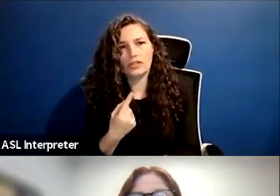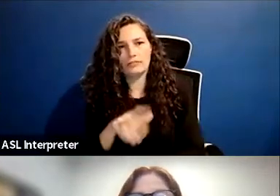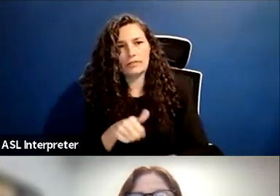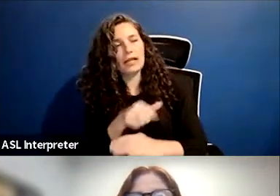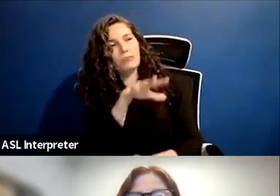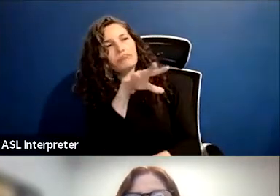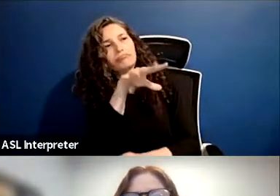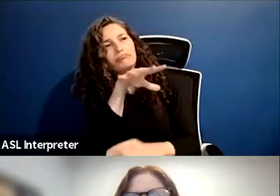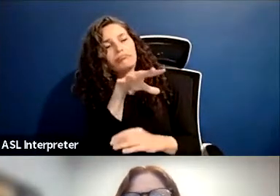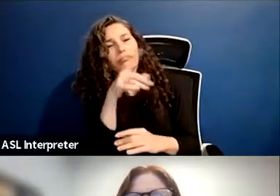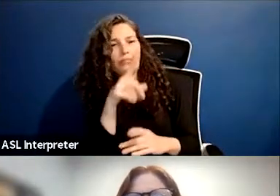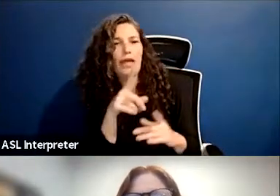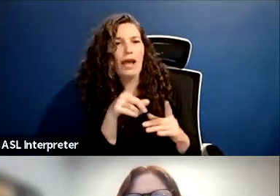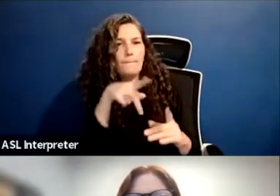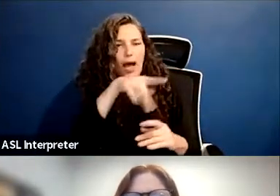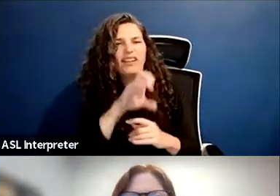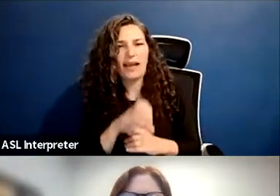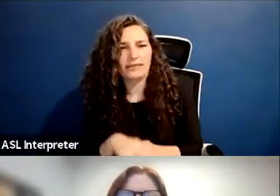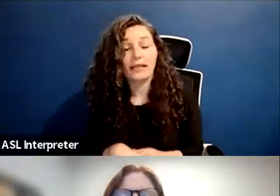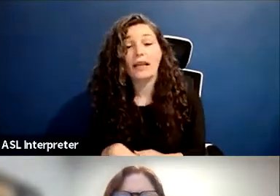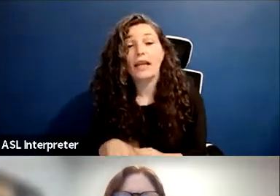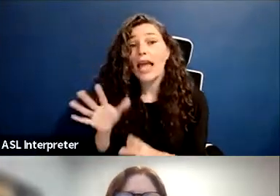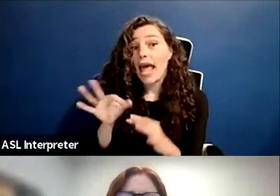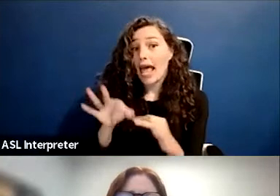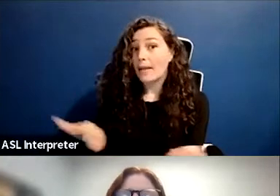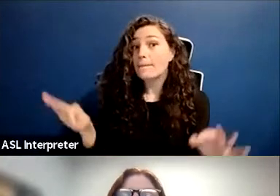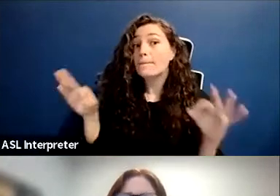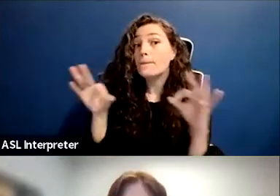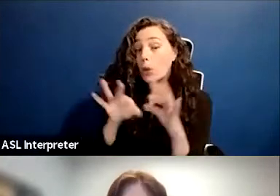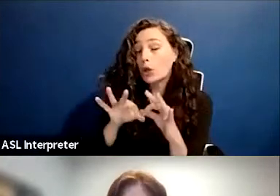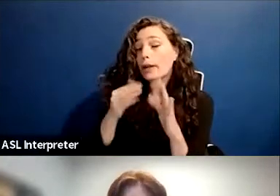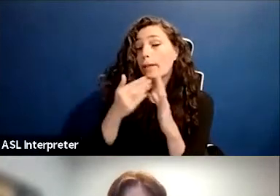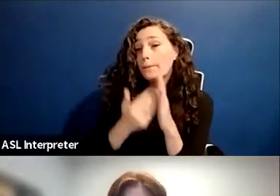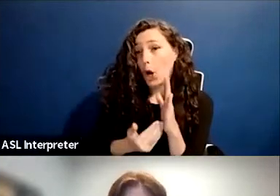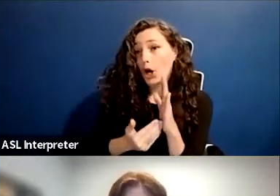And finally, and this is a super important piece. Advertising.